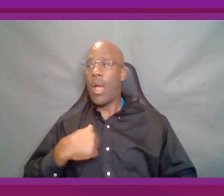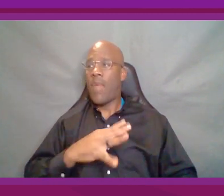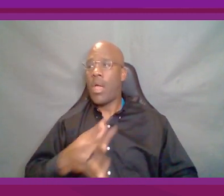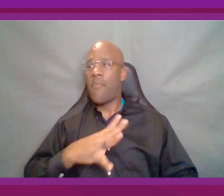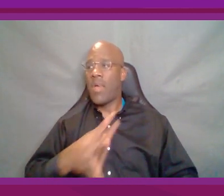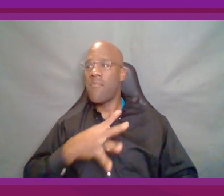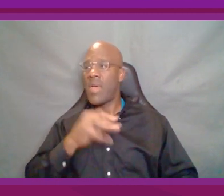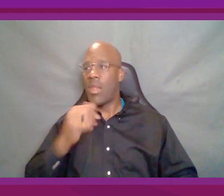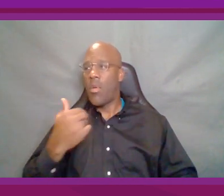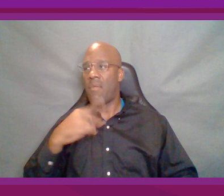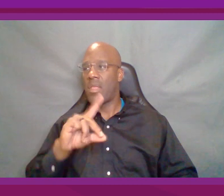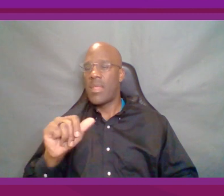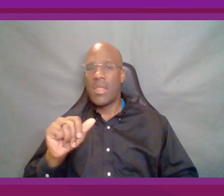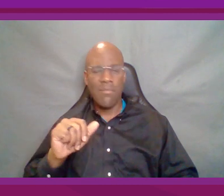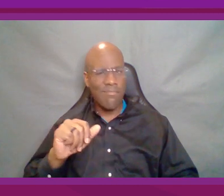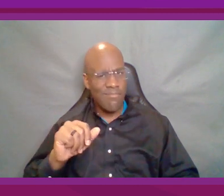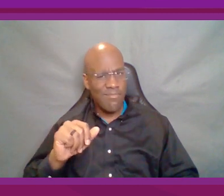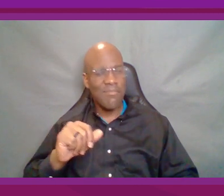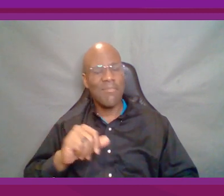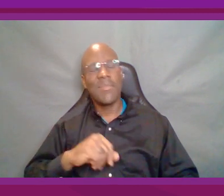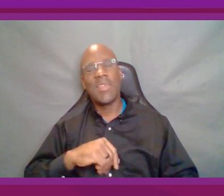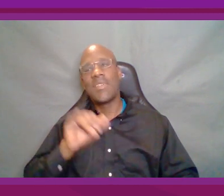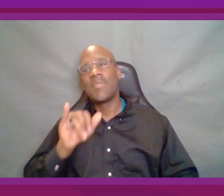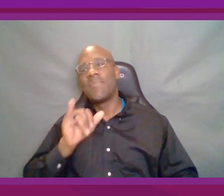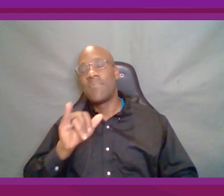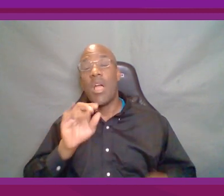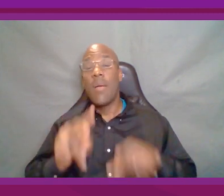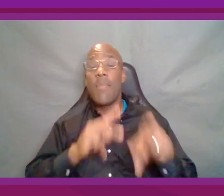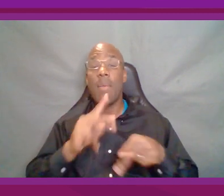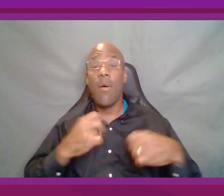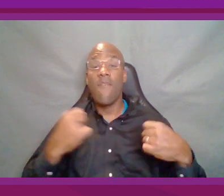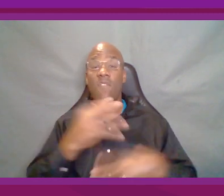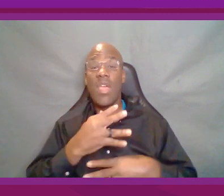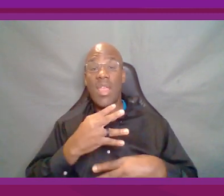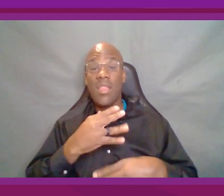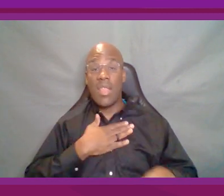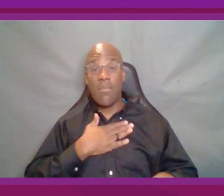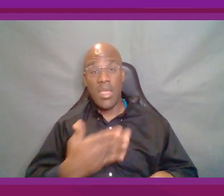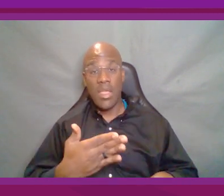I don't have a disability, right, and people you know afraid to admit they had a disability.